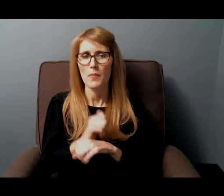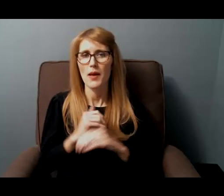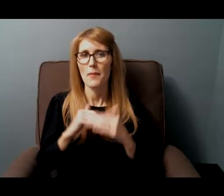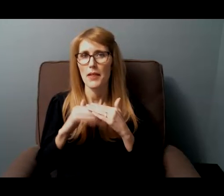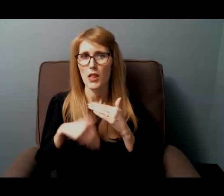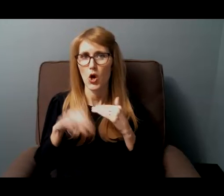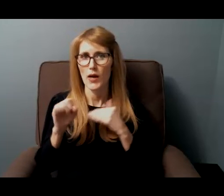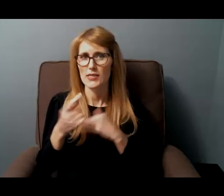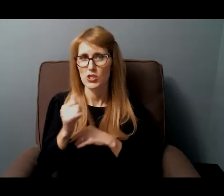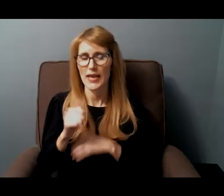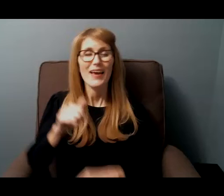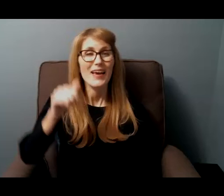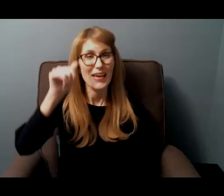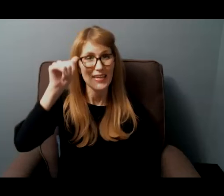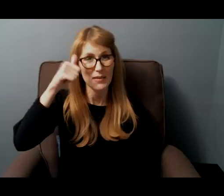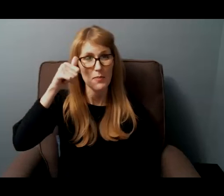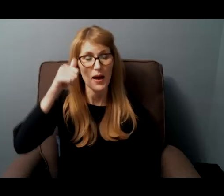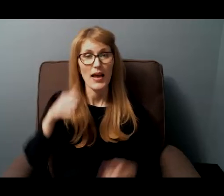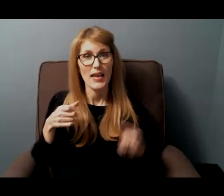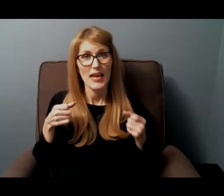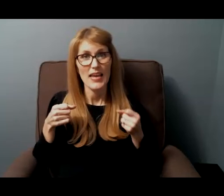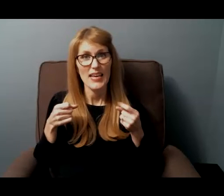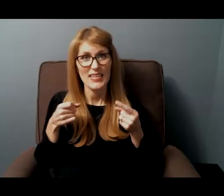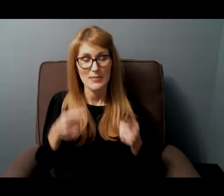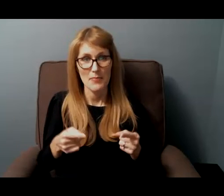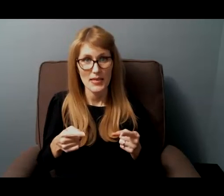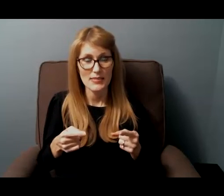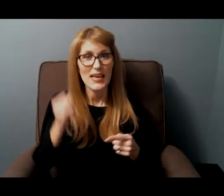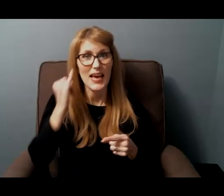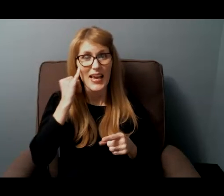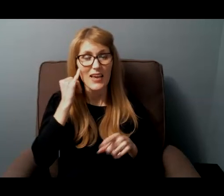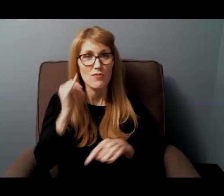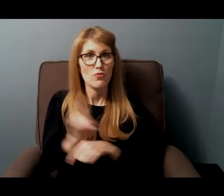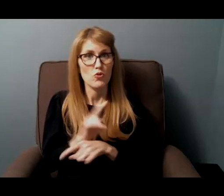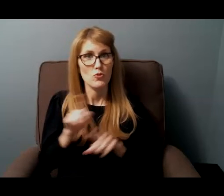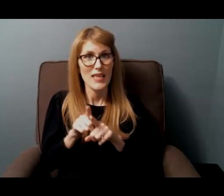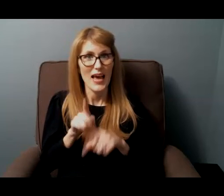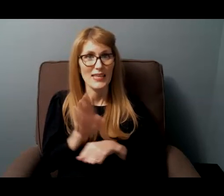keep in mind that an expense that was claimed as a business expense cannot also be an IRWE. So it's